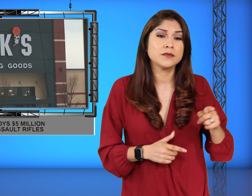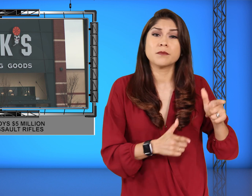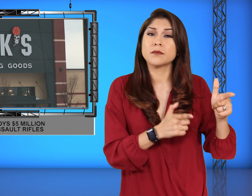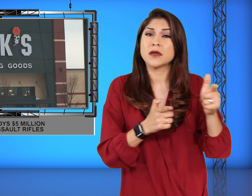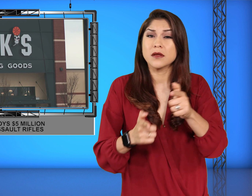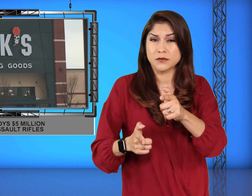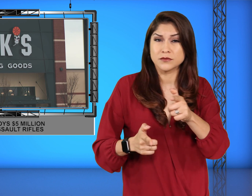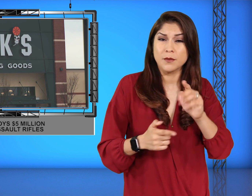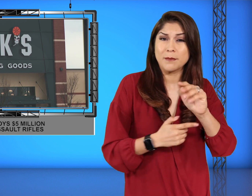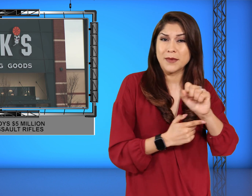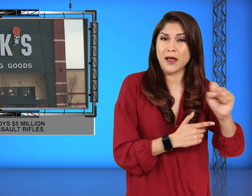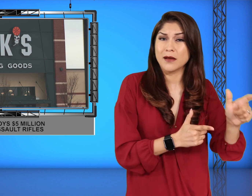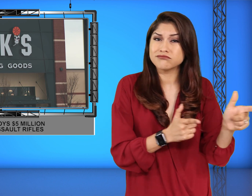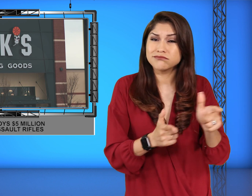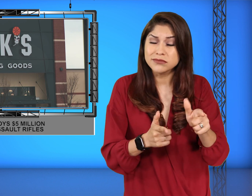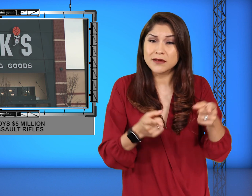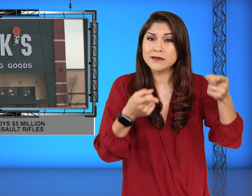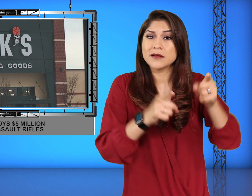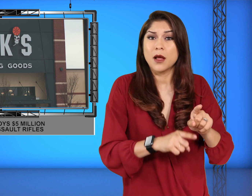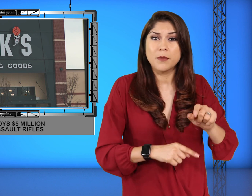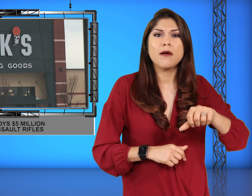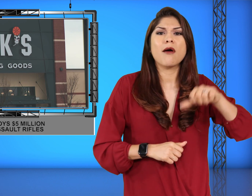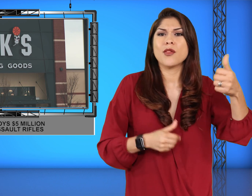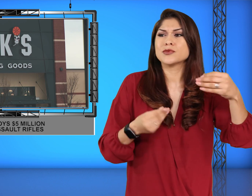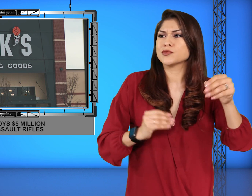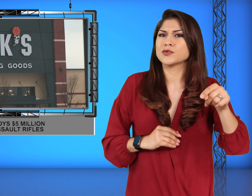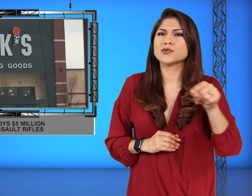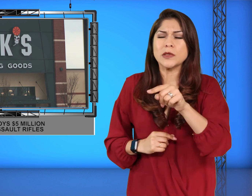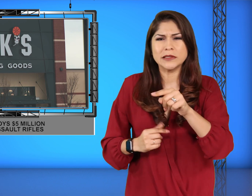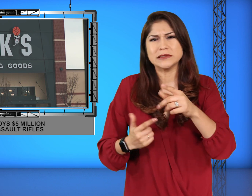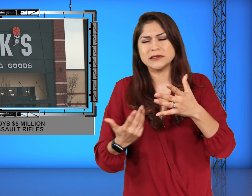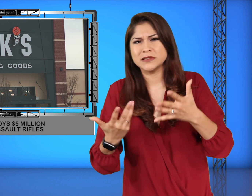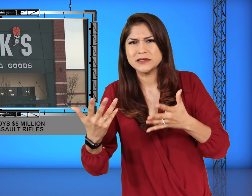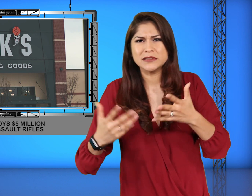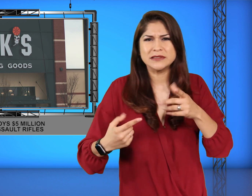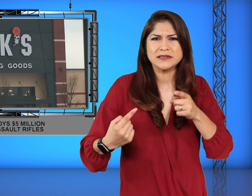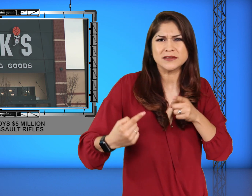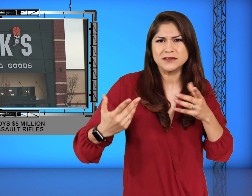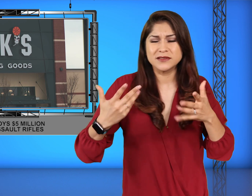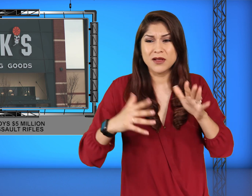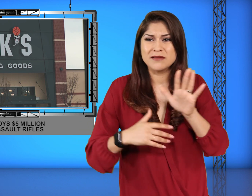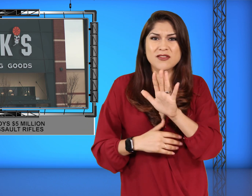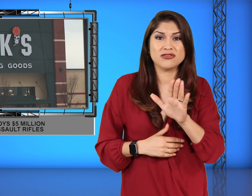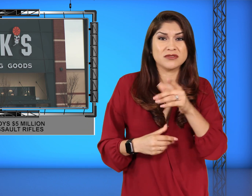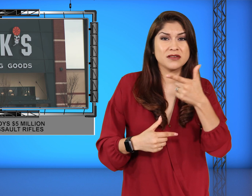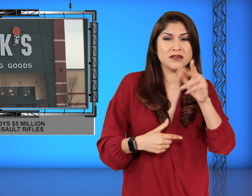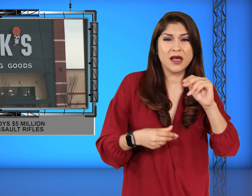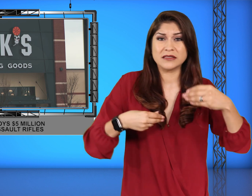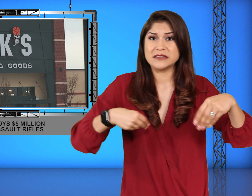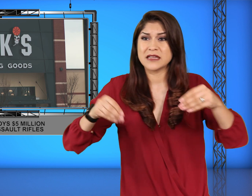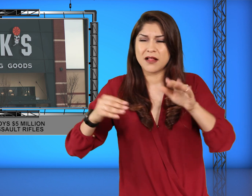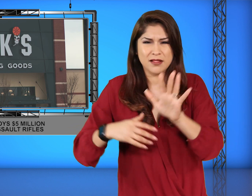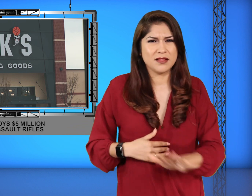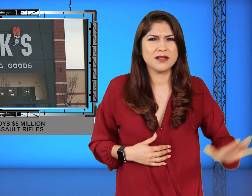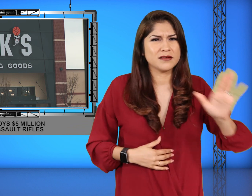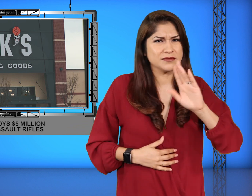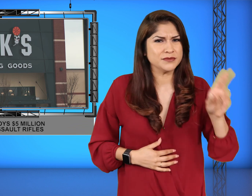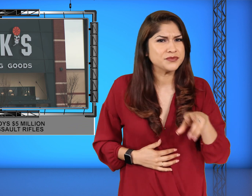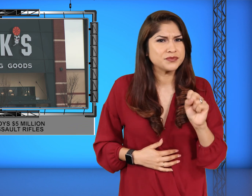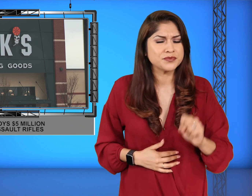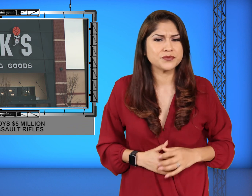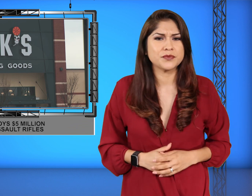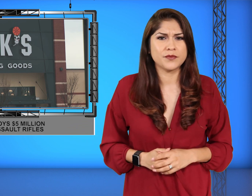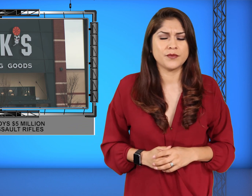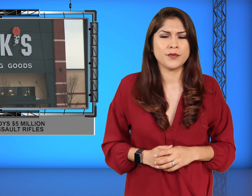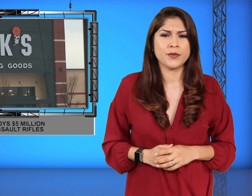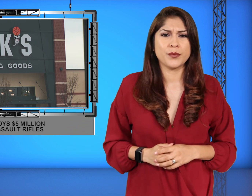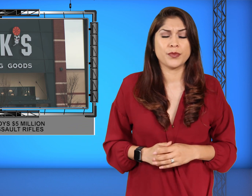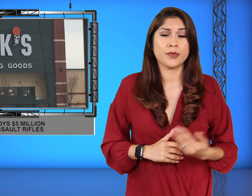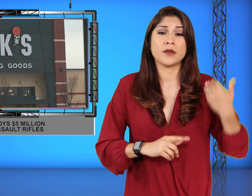Other stores are also grappling with gun sales following mass shootings across the country.